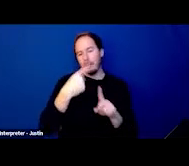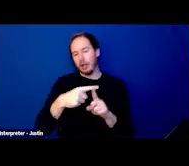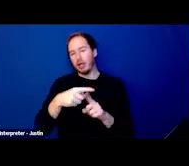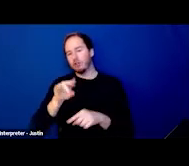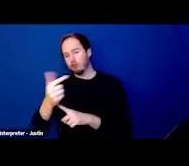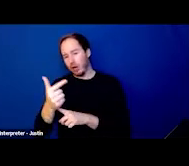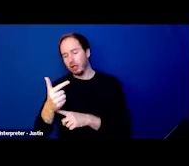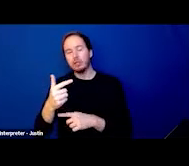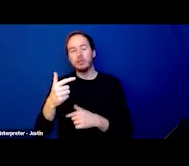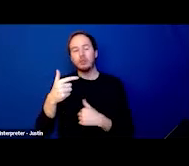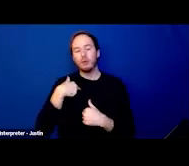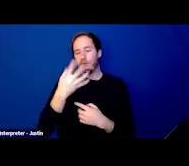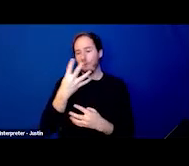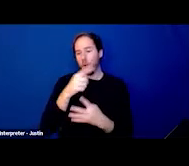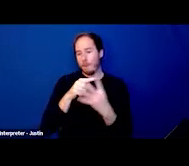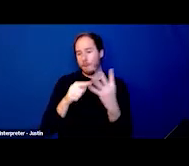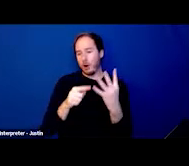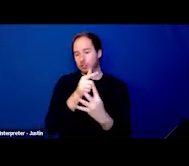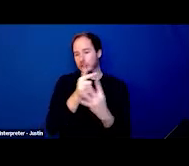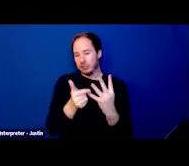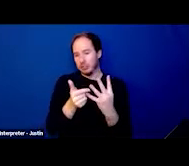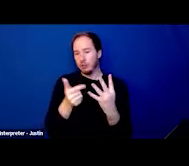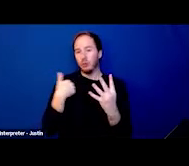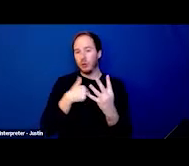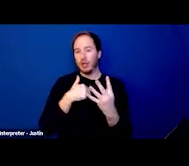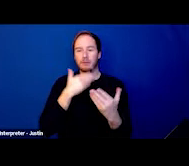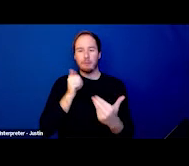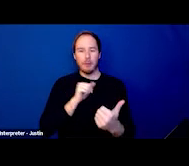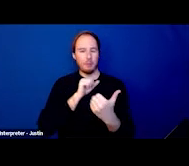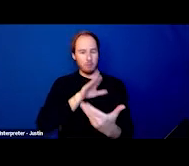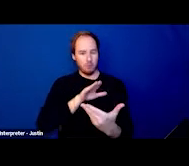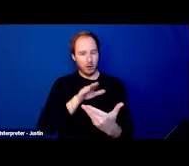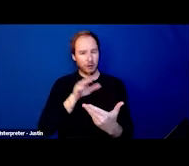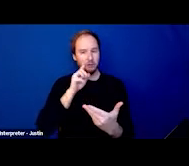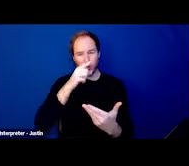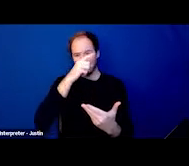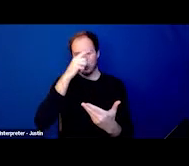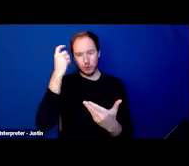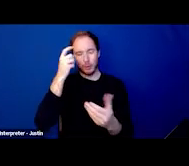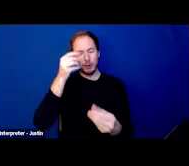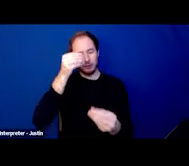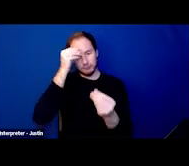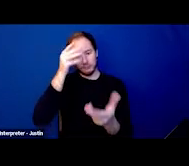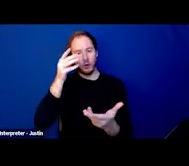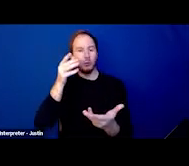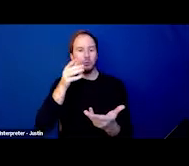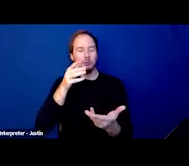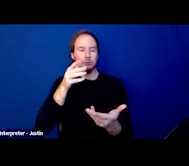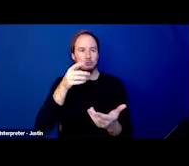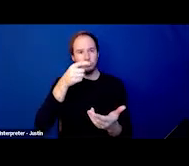So we've been going through best practices in trauma-informed care and really person-centered outreach